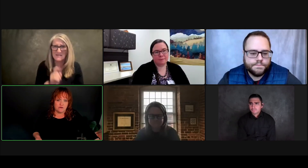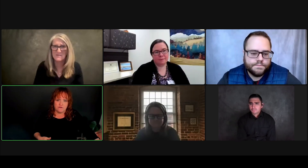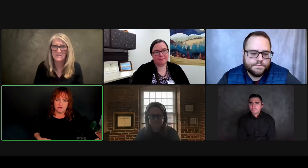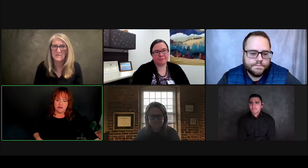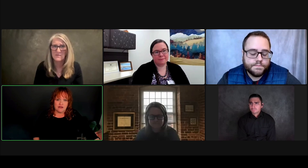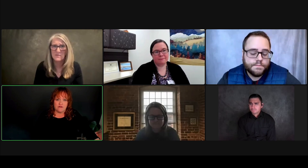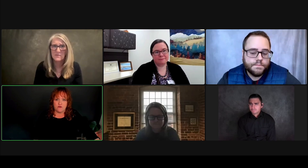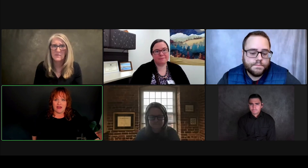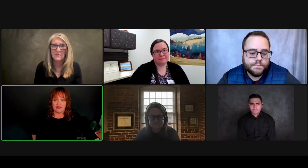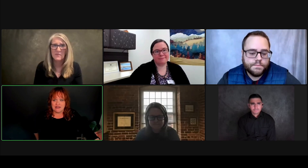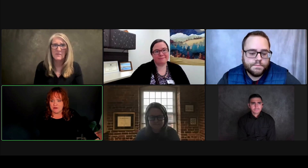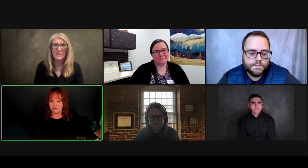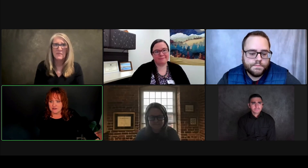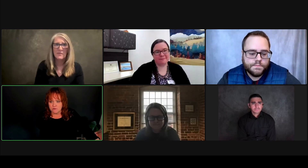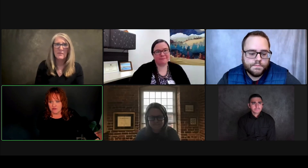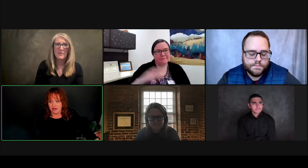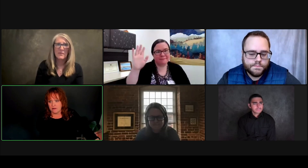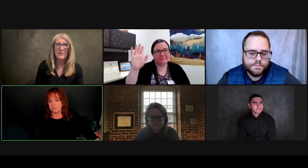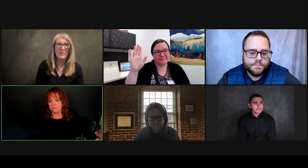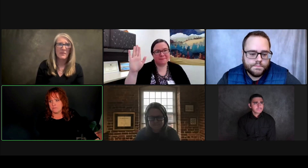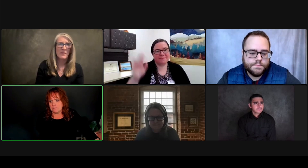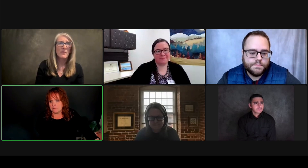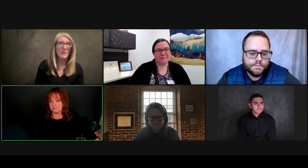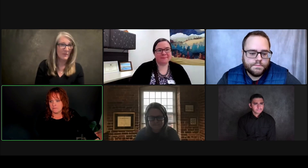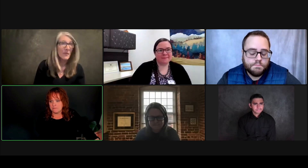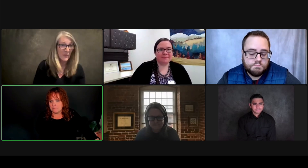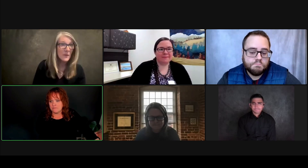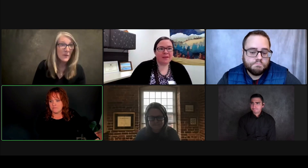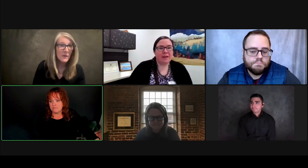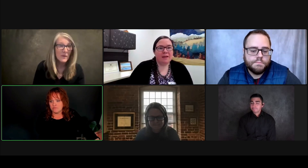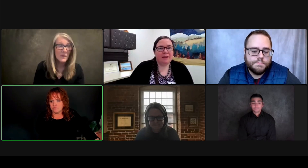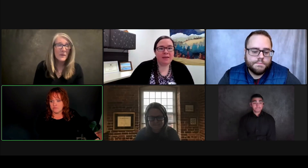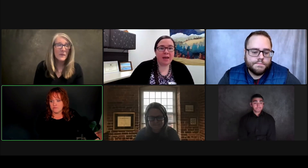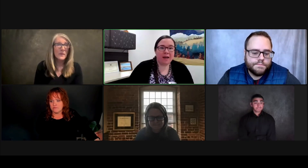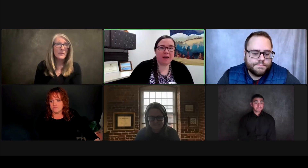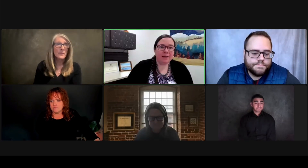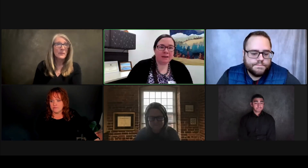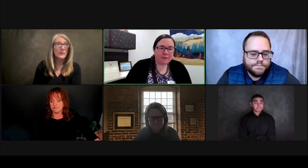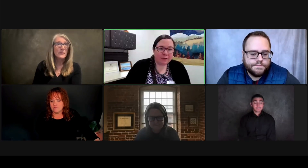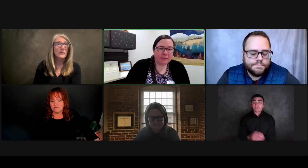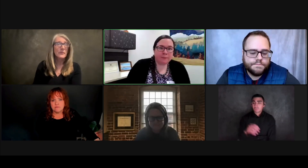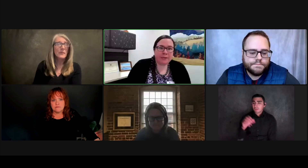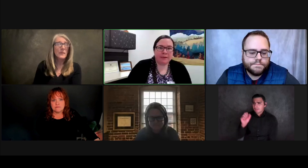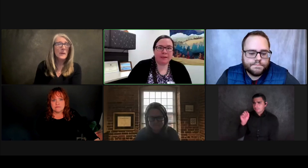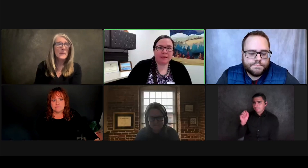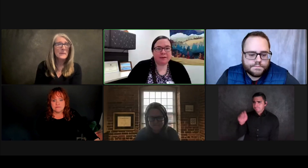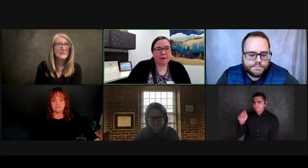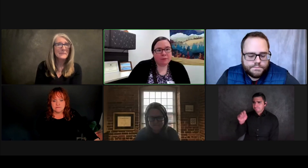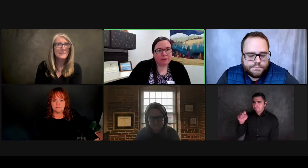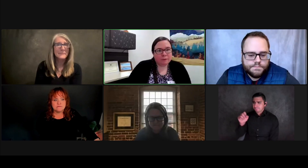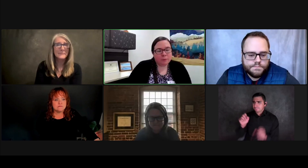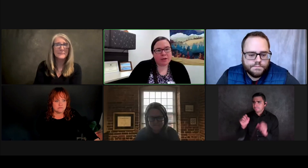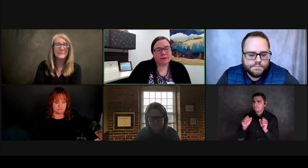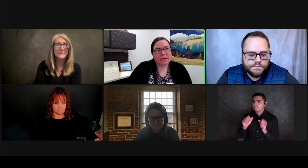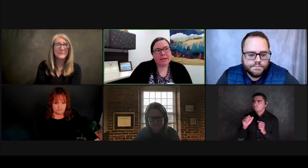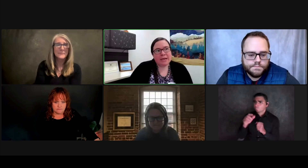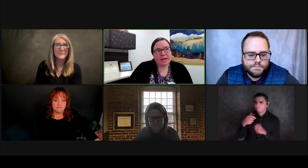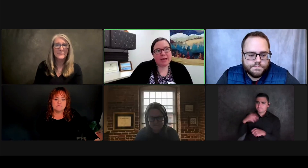if you've had experience with that. Yeah, I can definitely speak to that. This is Britt.